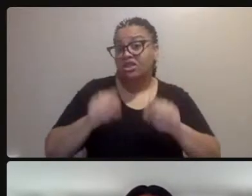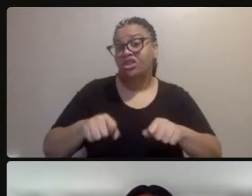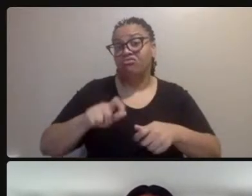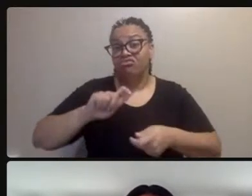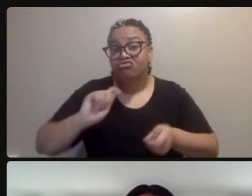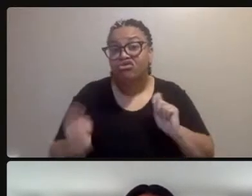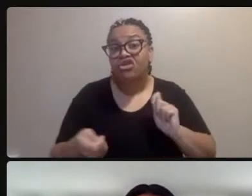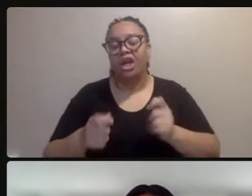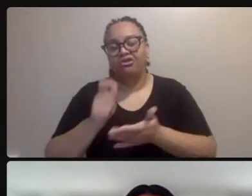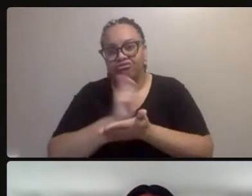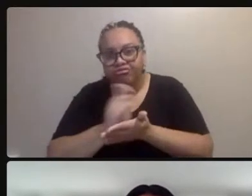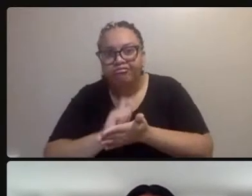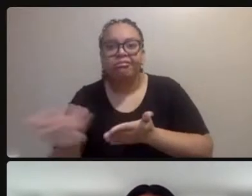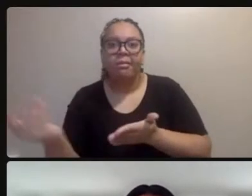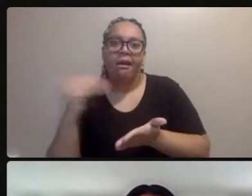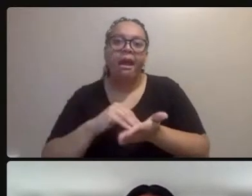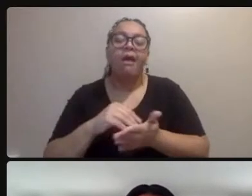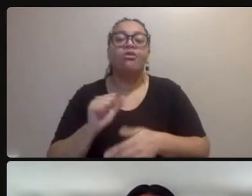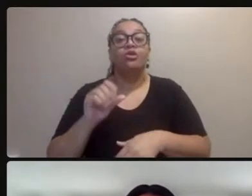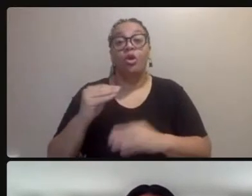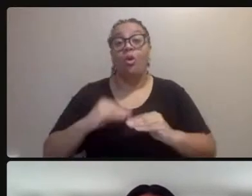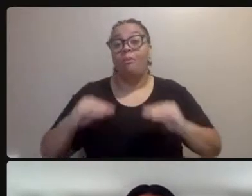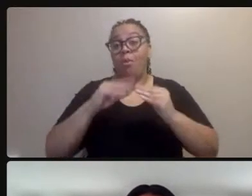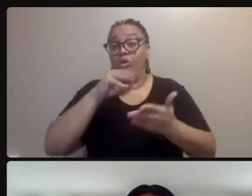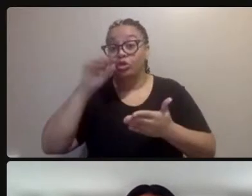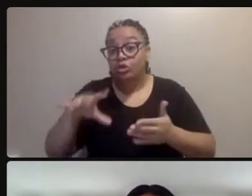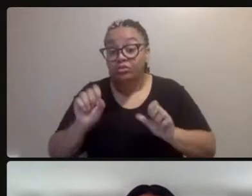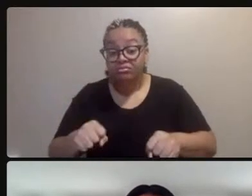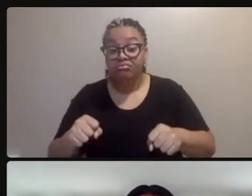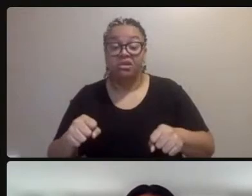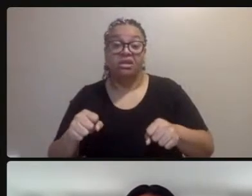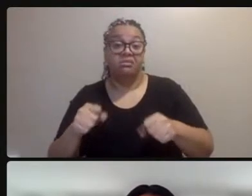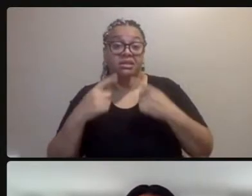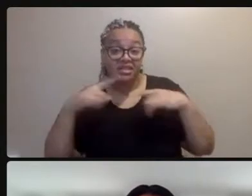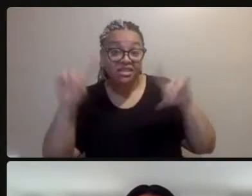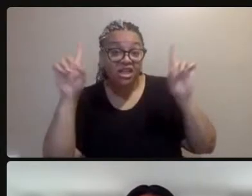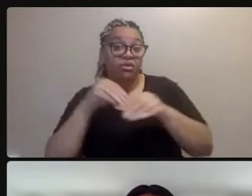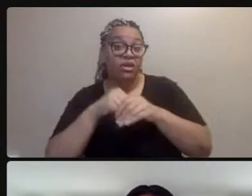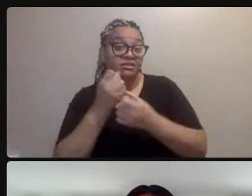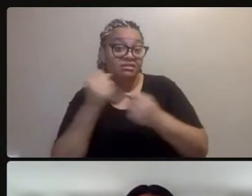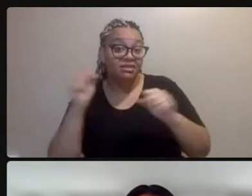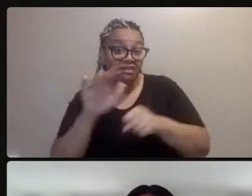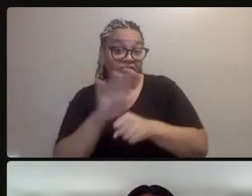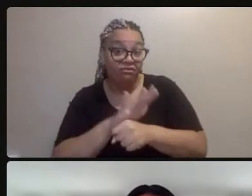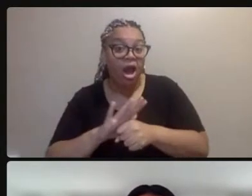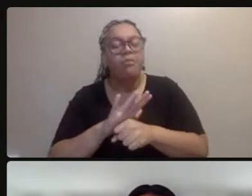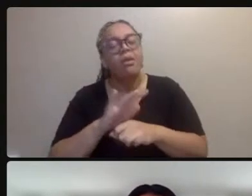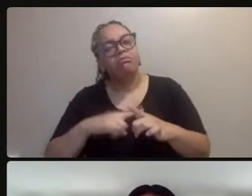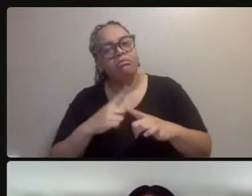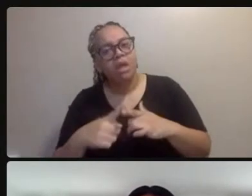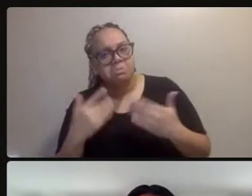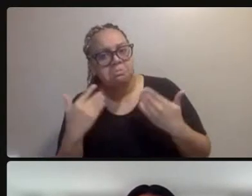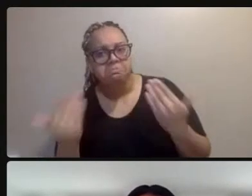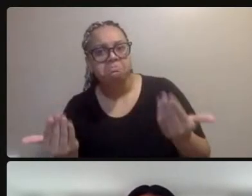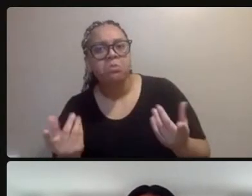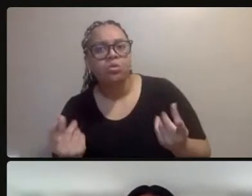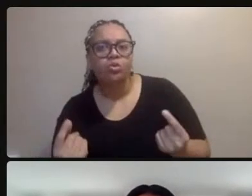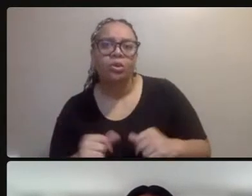THERE THEN MAN LET'S DO IT. IF POLICY CAN BE REWRITTEN AND